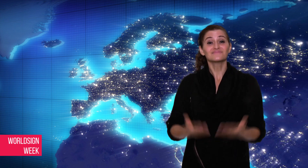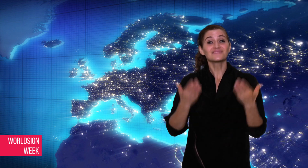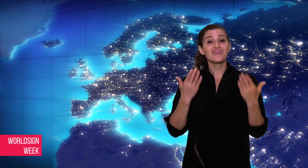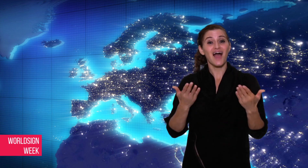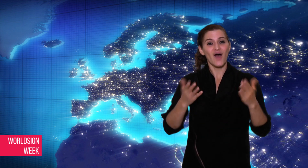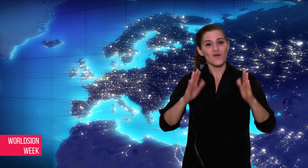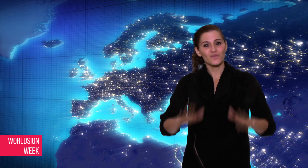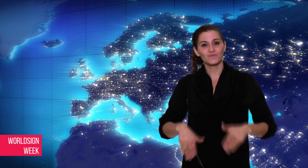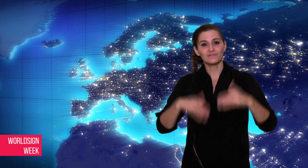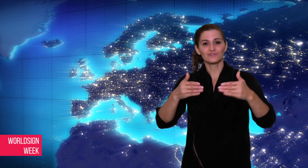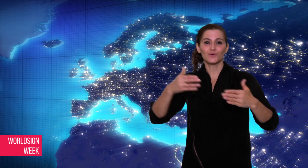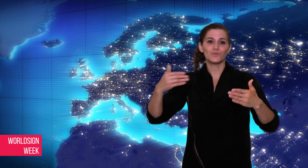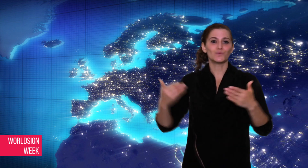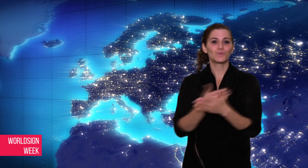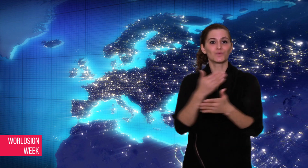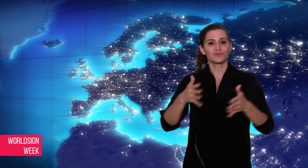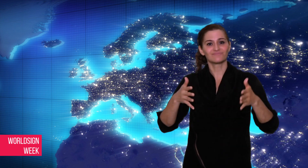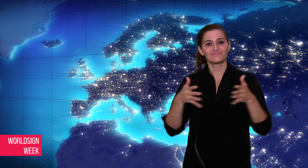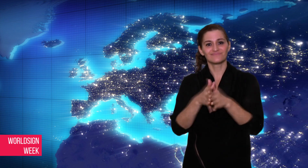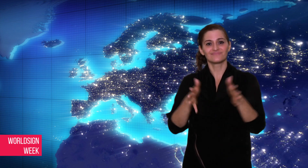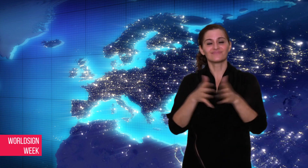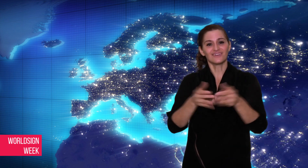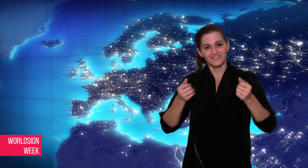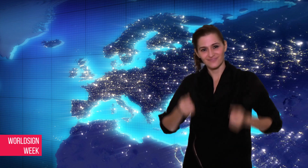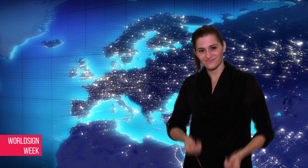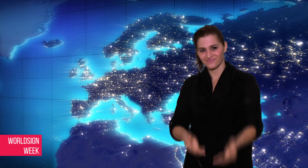Now, let’s go to next story.